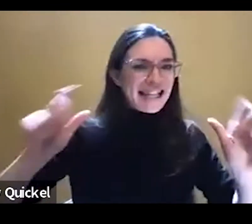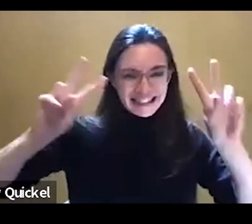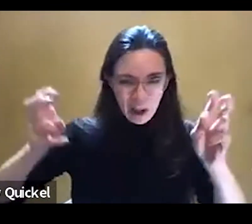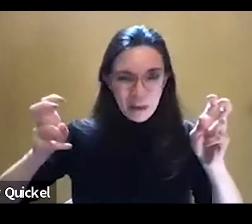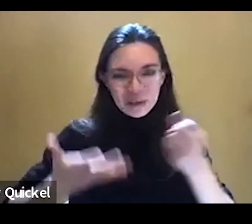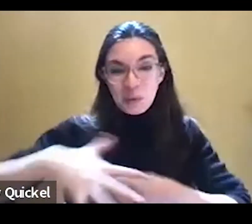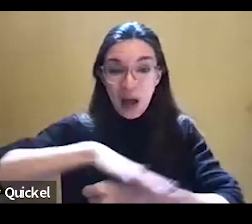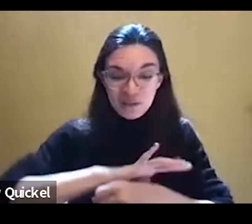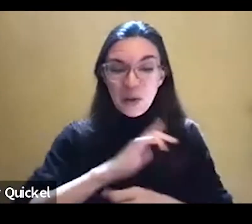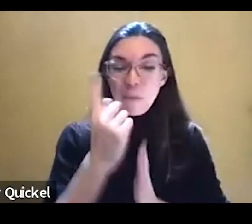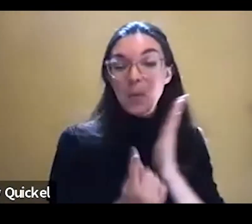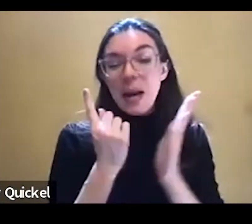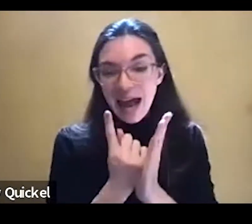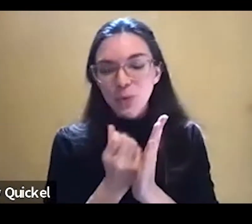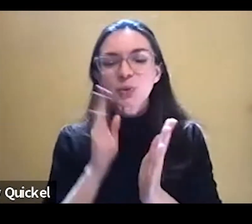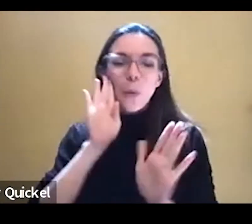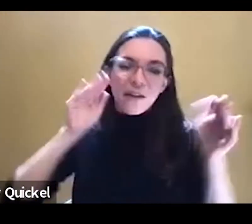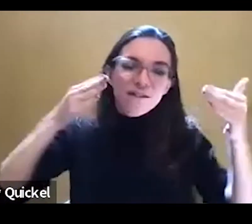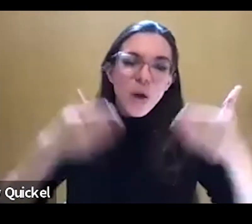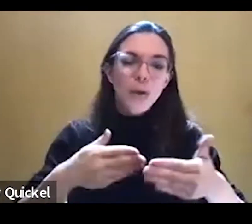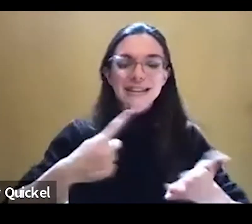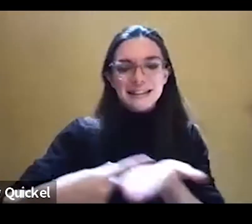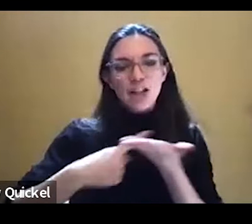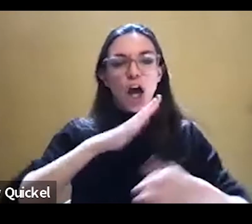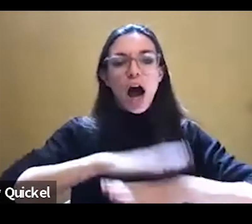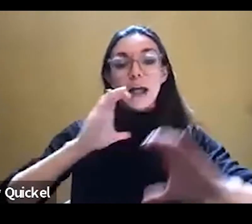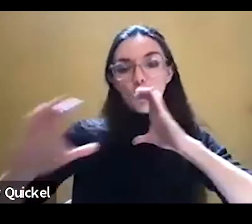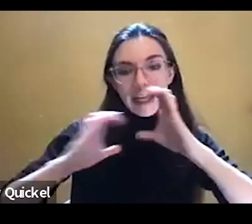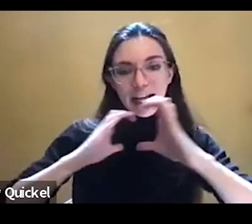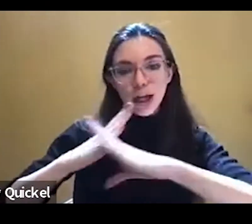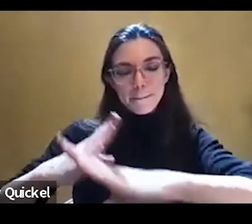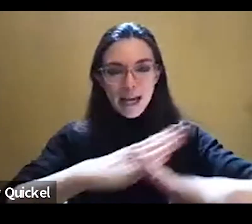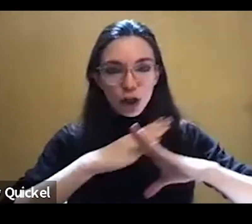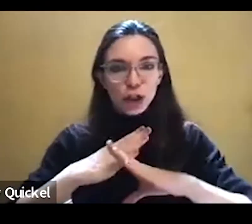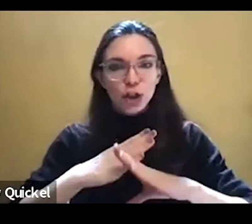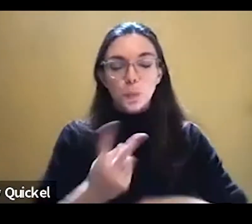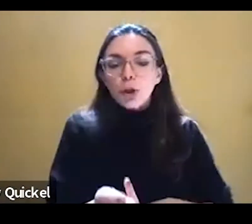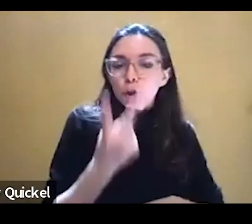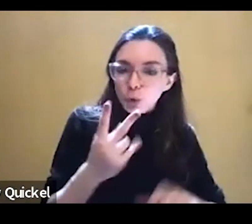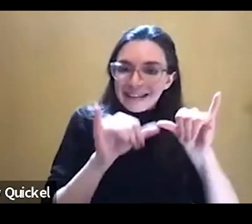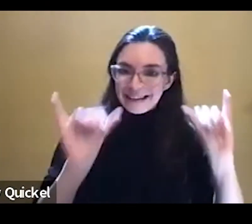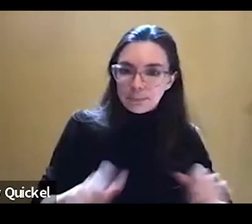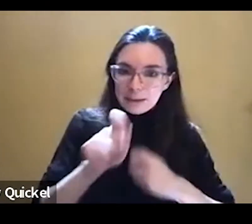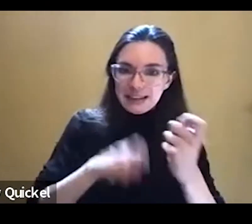in a little over an hour so we'll focus the discussion on communication barriers with two systems in particular that we believe